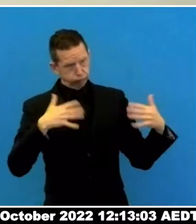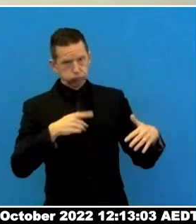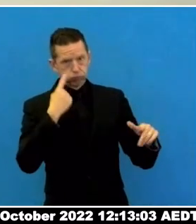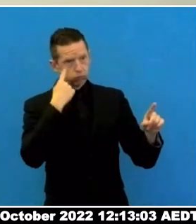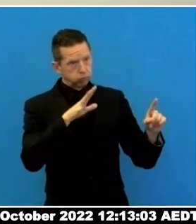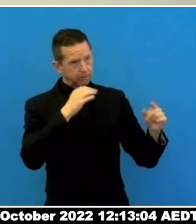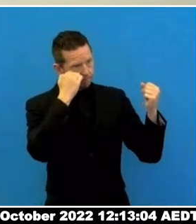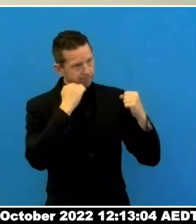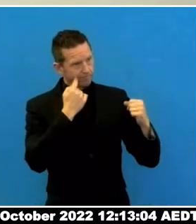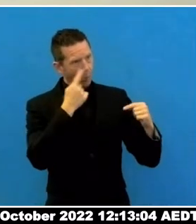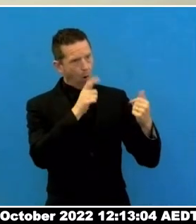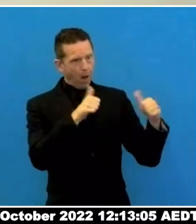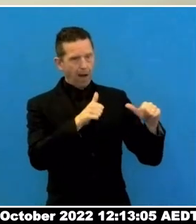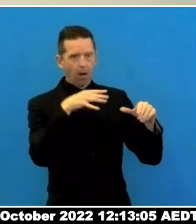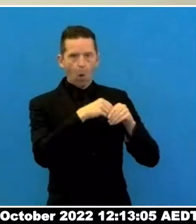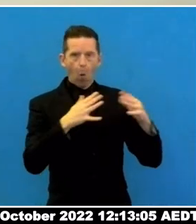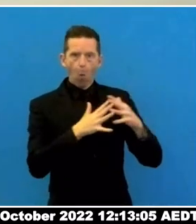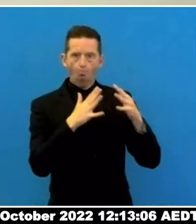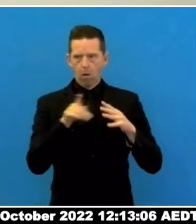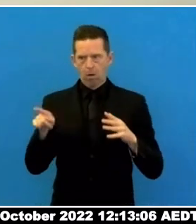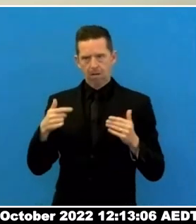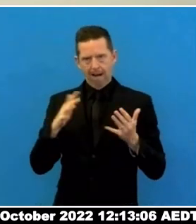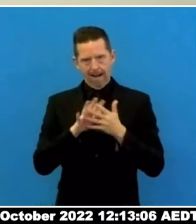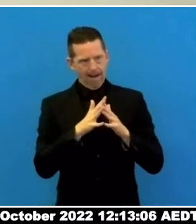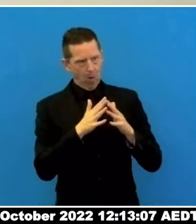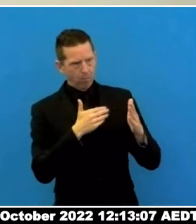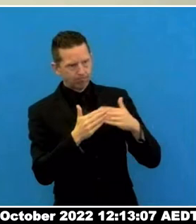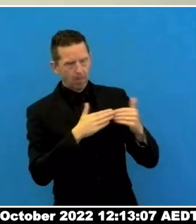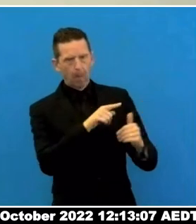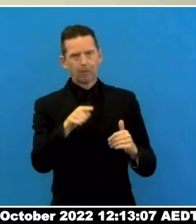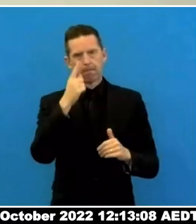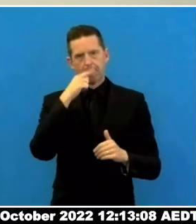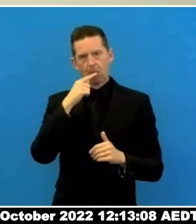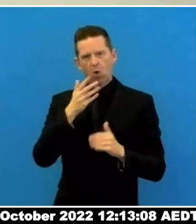And so to that end, we provide organisational consultancy, we provide training, we provide professional development